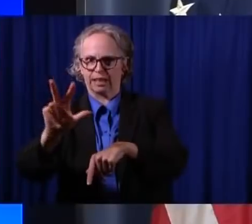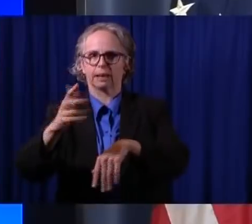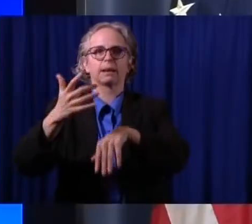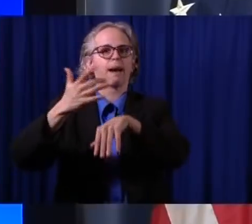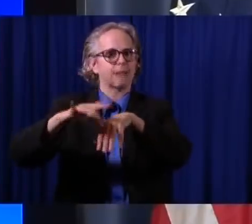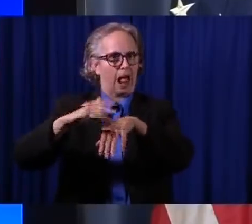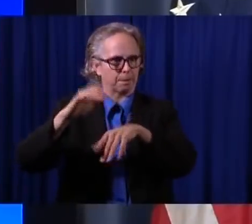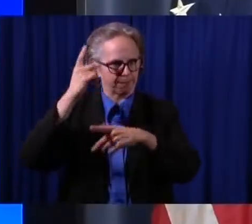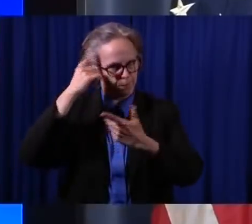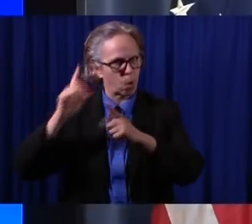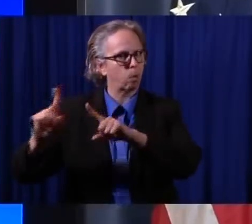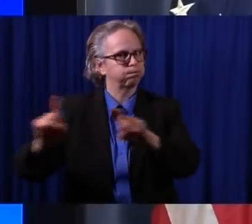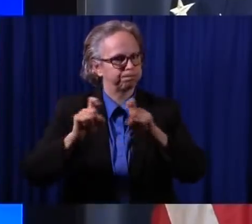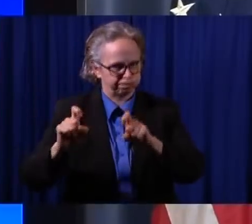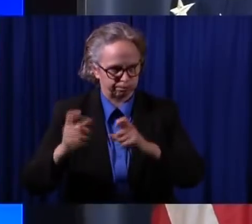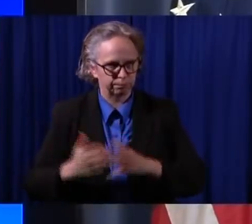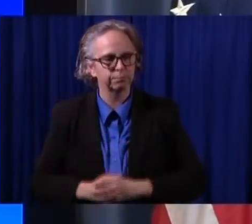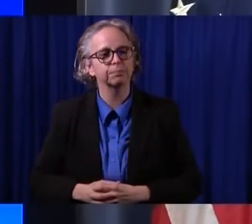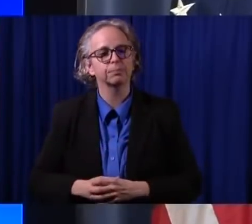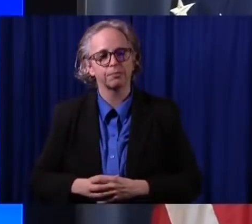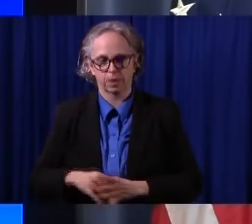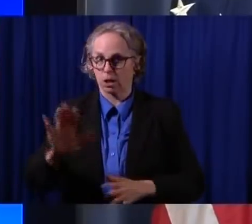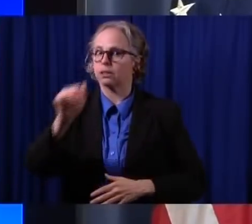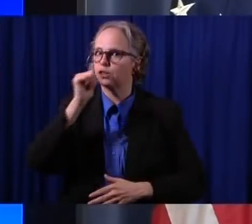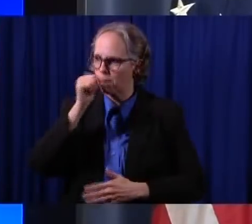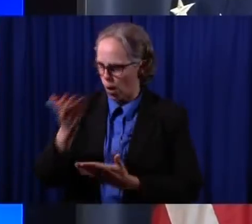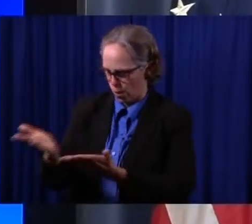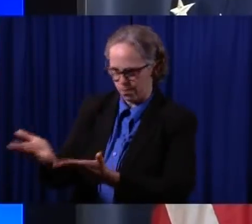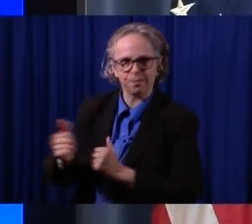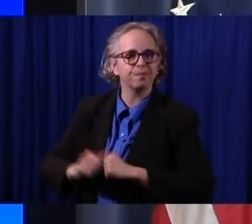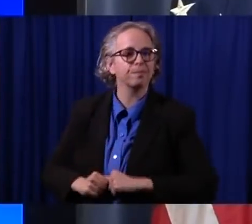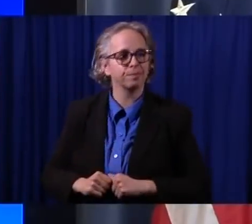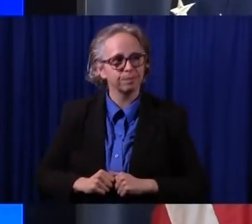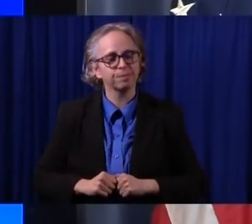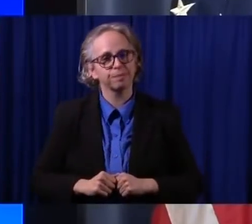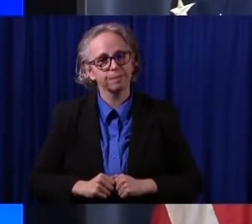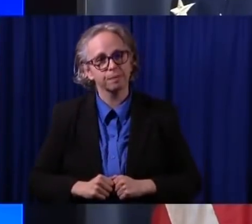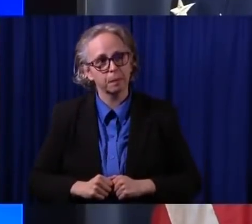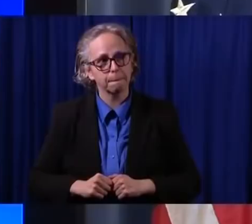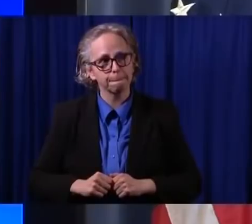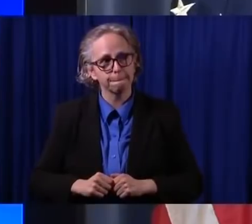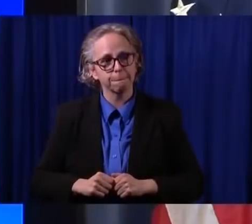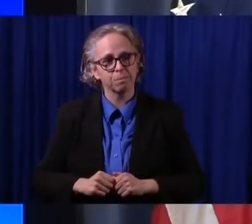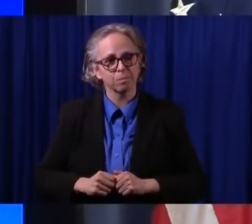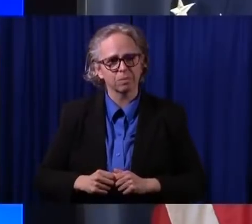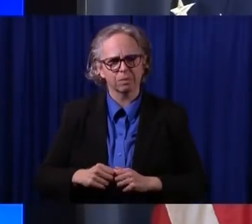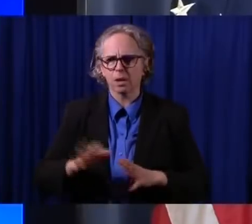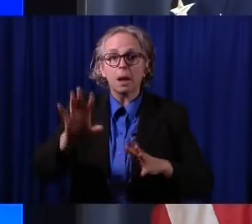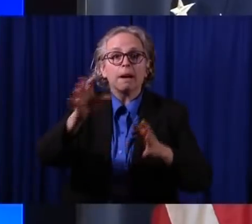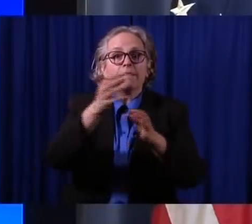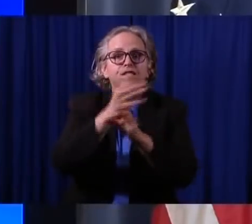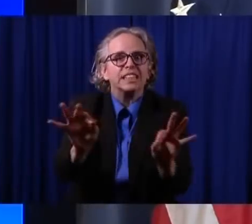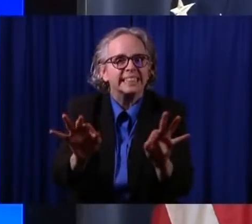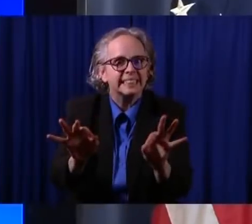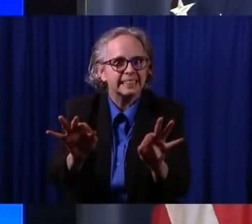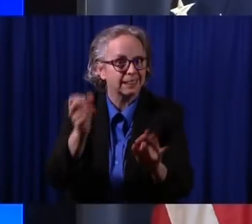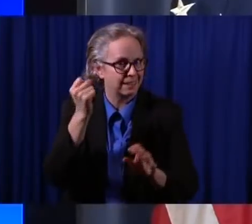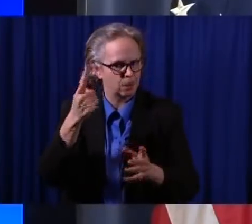AT ELYRIA CITY HALL AND IT IS OPENED TO ANYONE WHO WANTS A TEST. YOU CAN SHOW UP AT THAT SITE 00 TO 3:00 P.M. TIME.